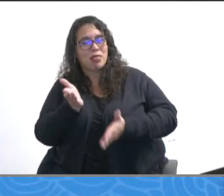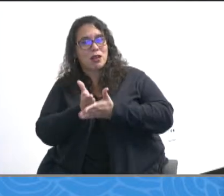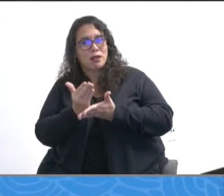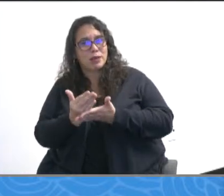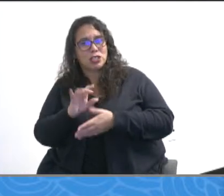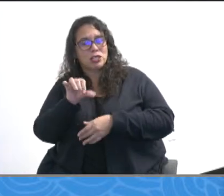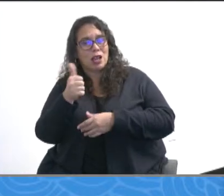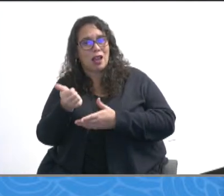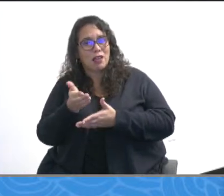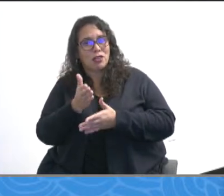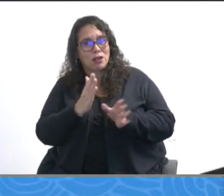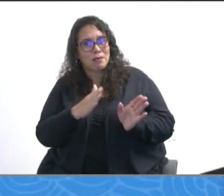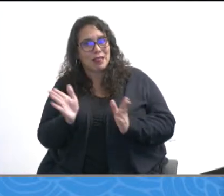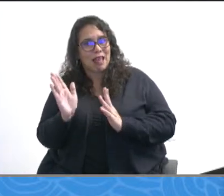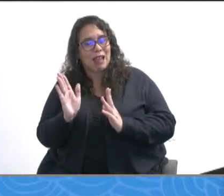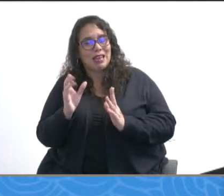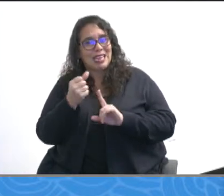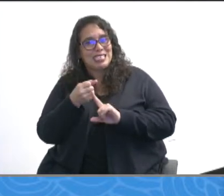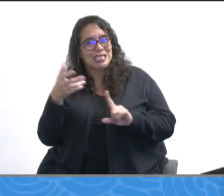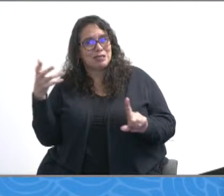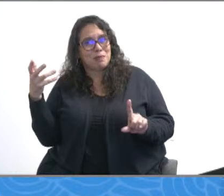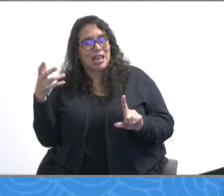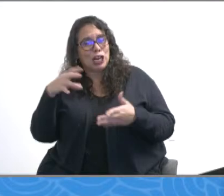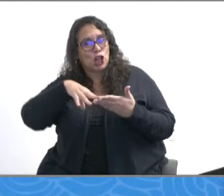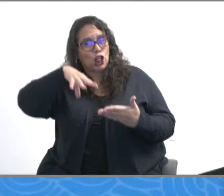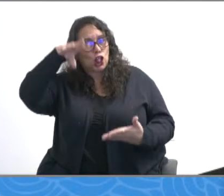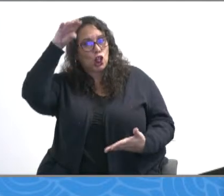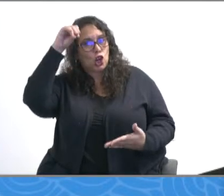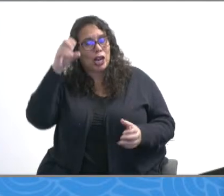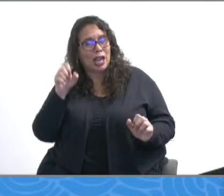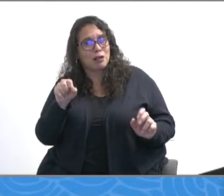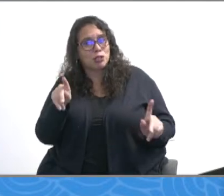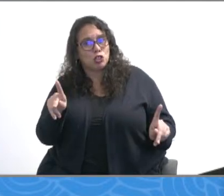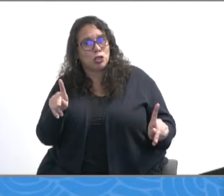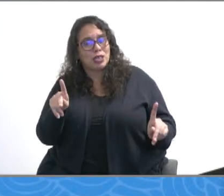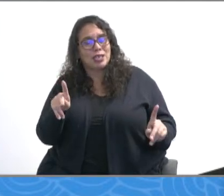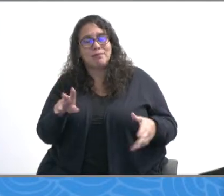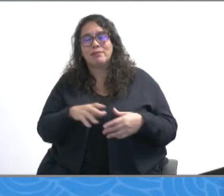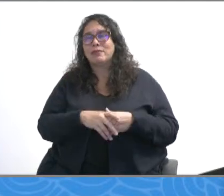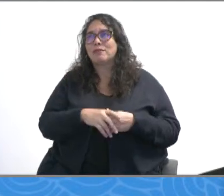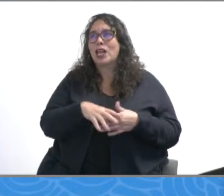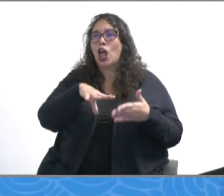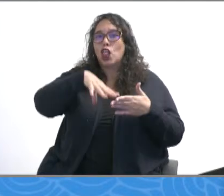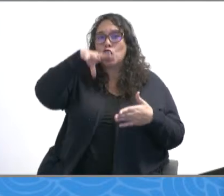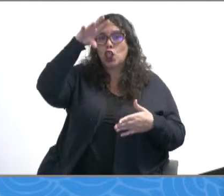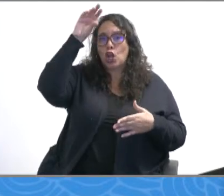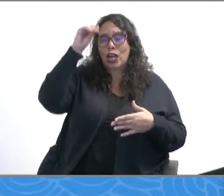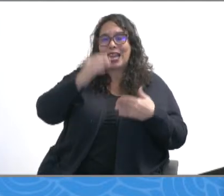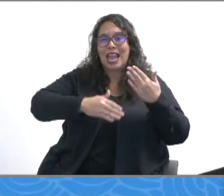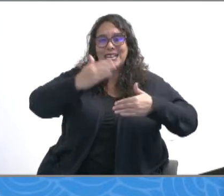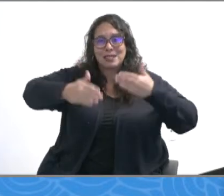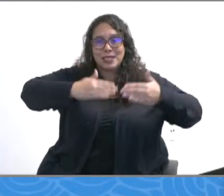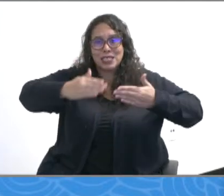such as the expanded learning opportunities plan, our learning acceleration and support plan that you can find on our webpage,